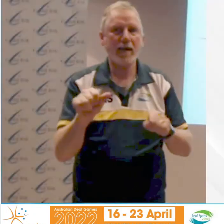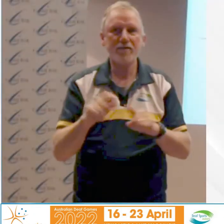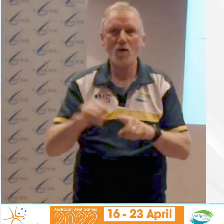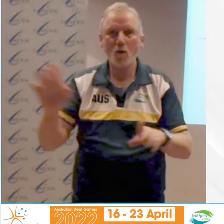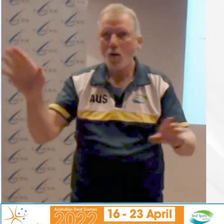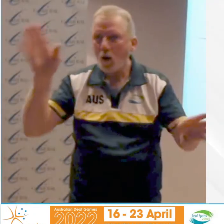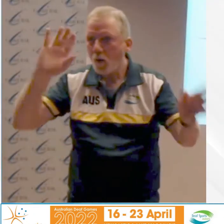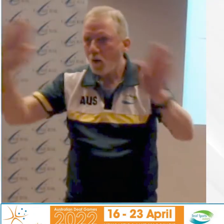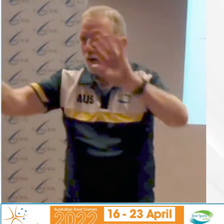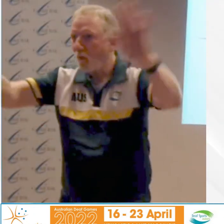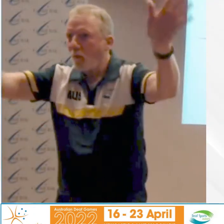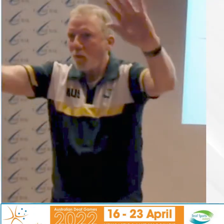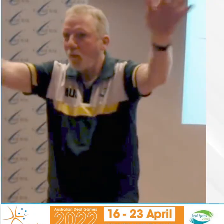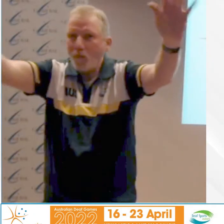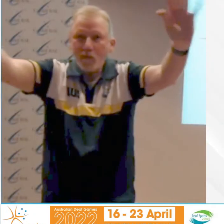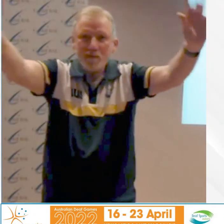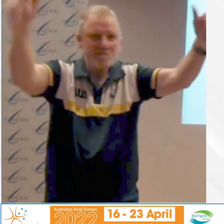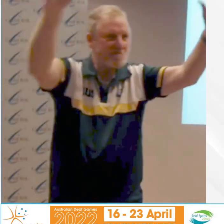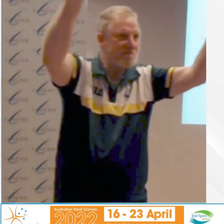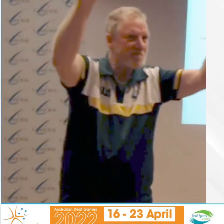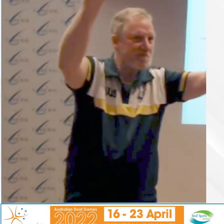okay so we might get started i'll say hello to everybody